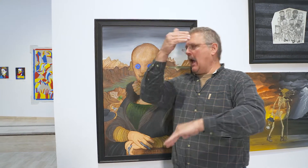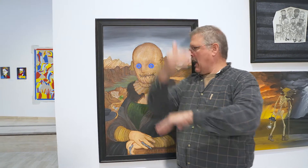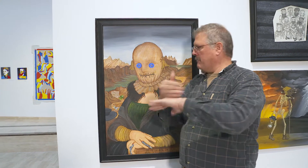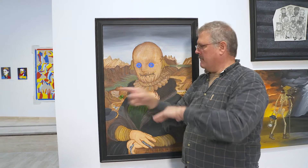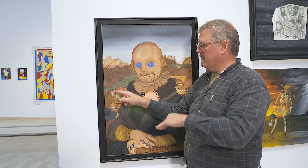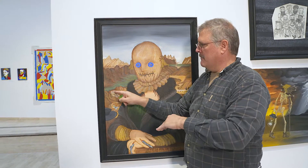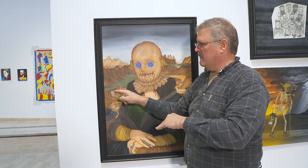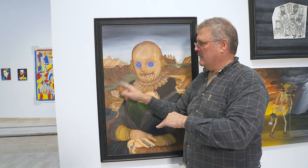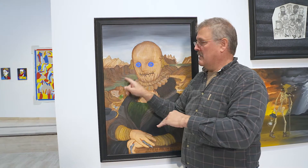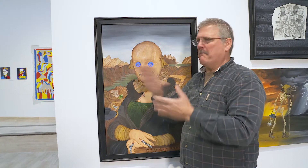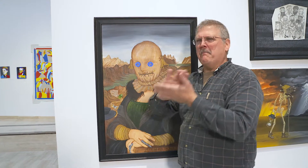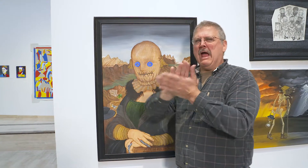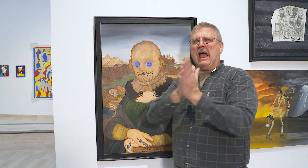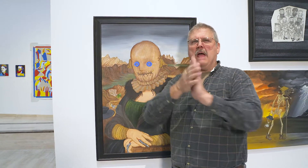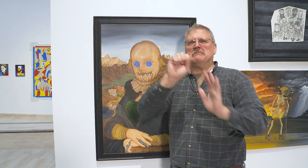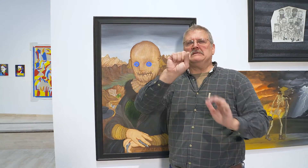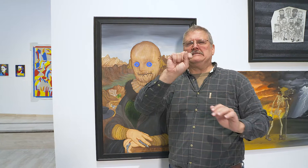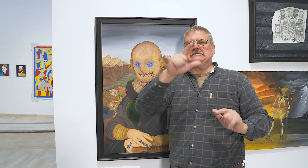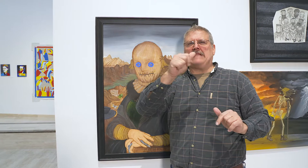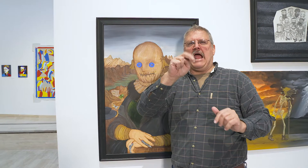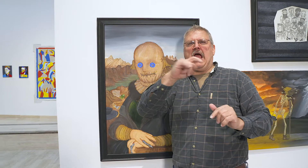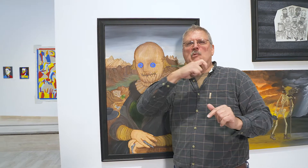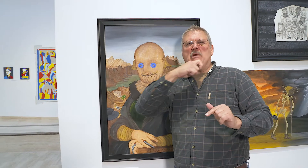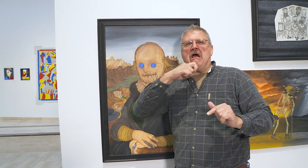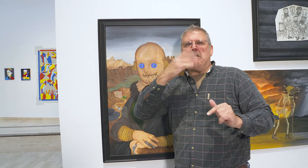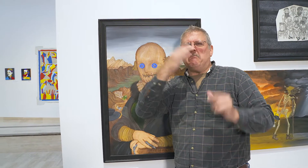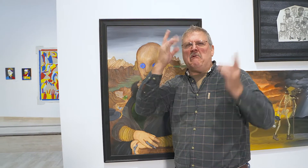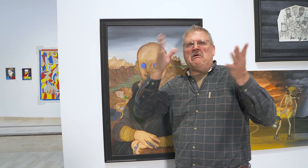causing the area to become stagnant and dry and putrid.